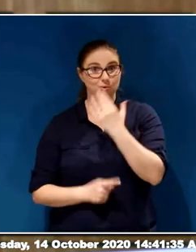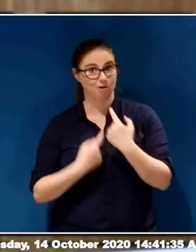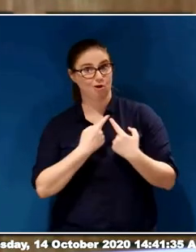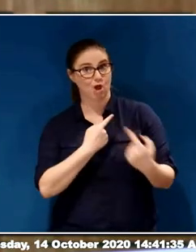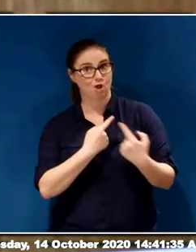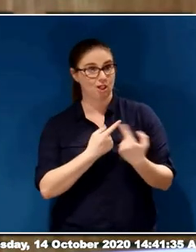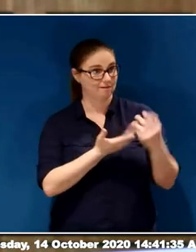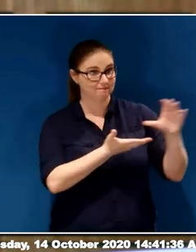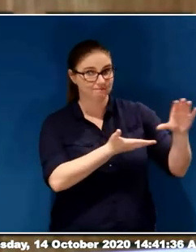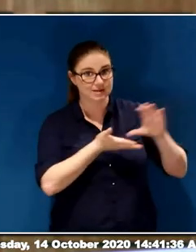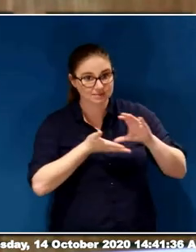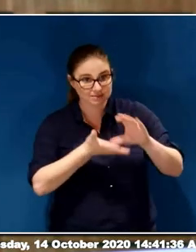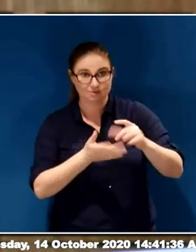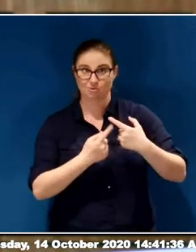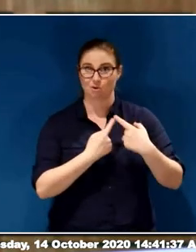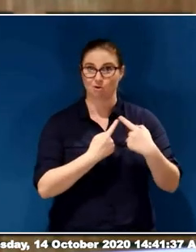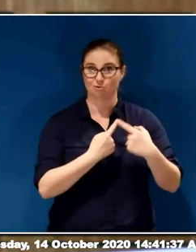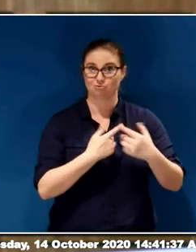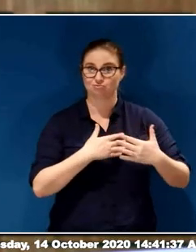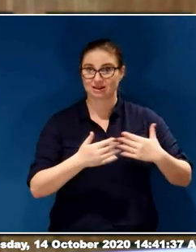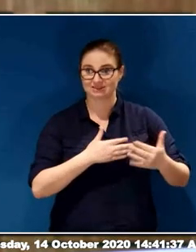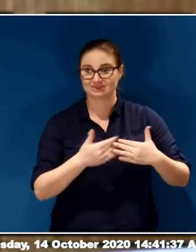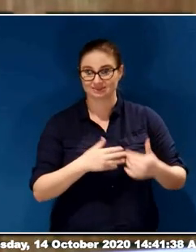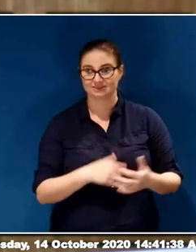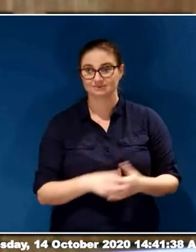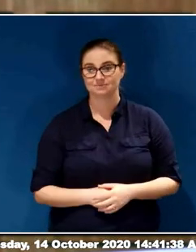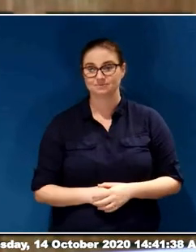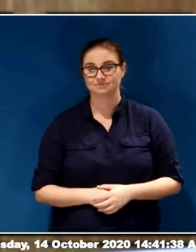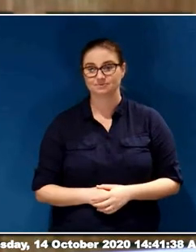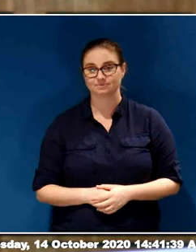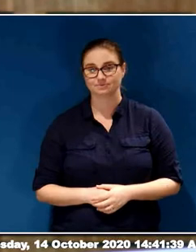DR de BRUIN: They do raise it through the tax system in a fundamentally